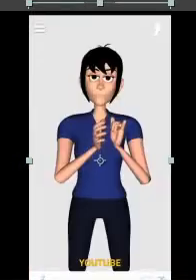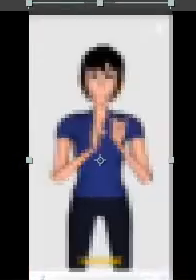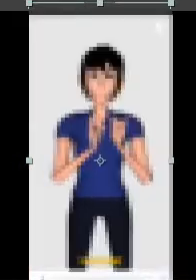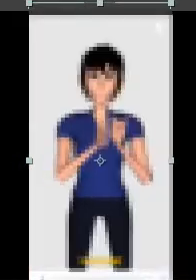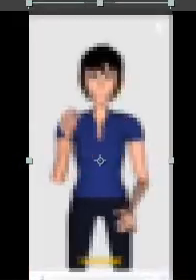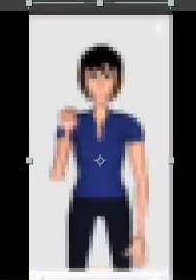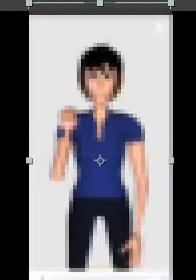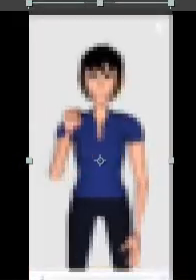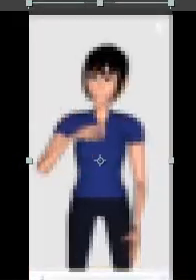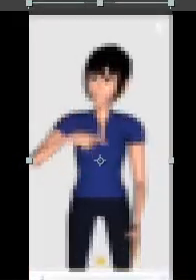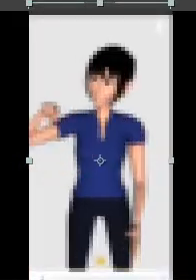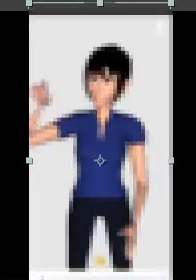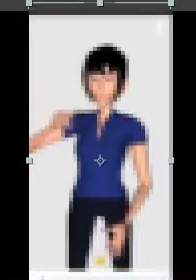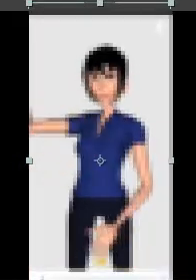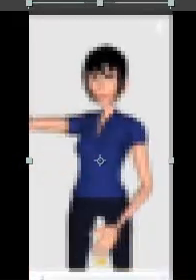Along with the doll.